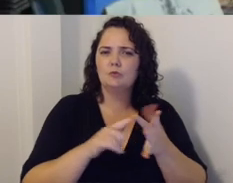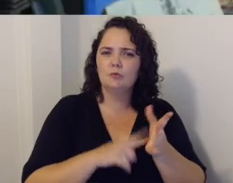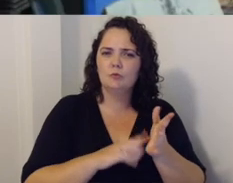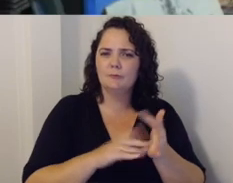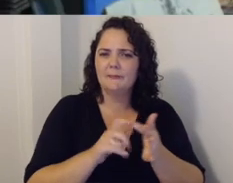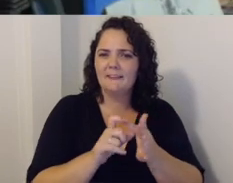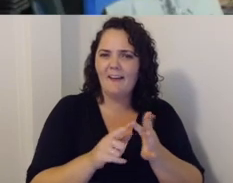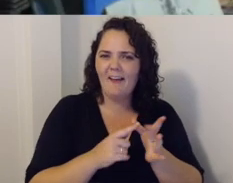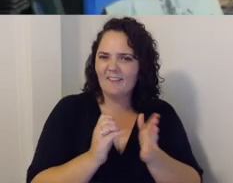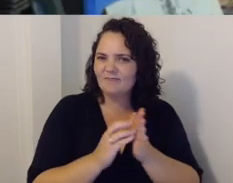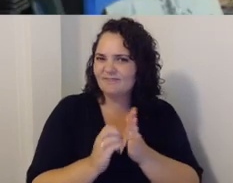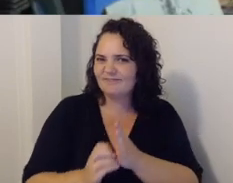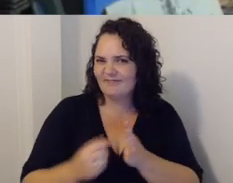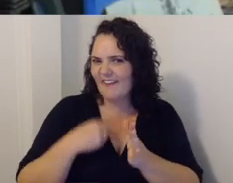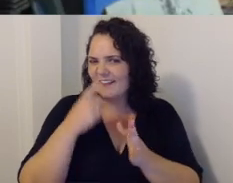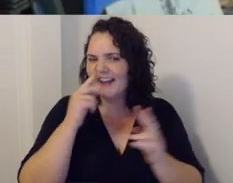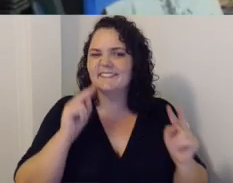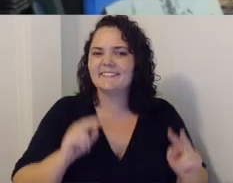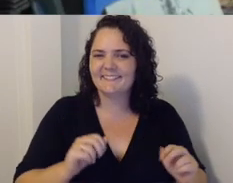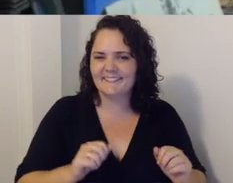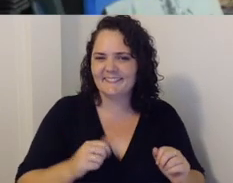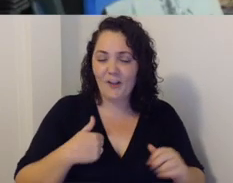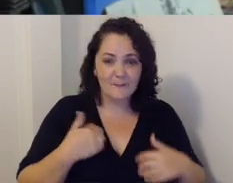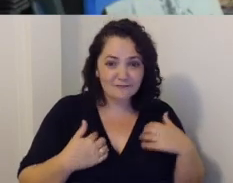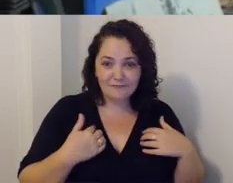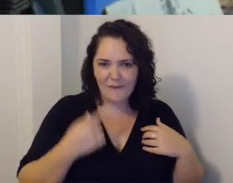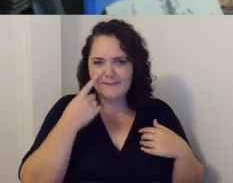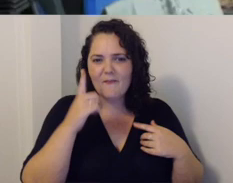forward to seeing them and seeing how different all of your drawings are and all of the different